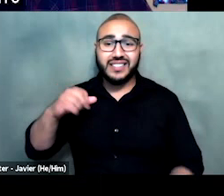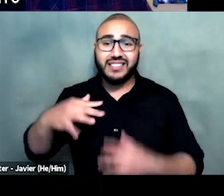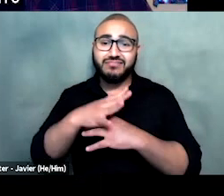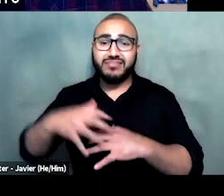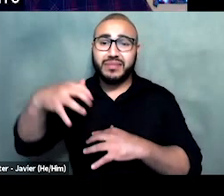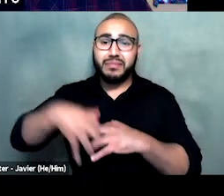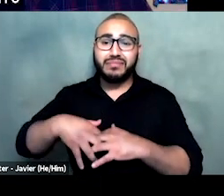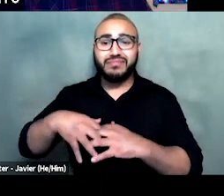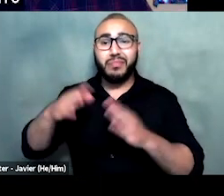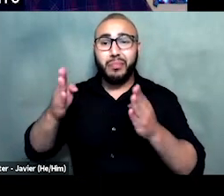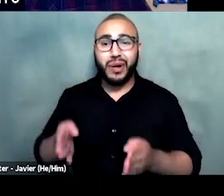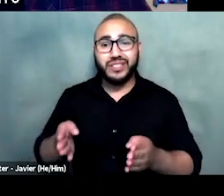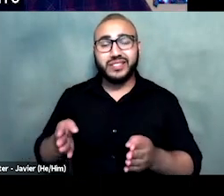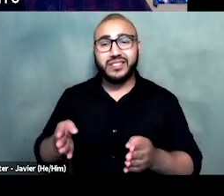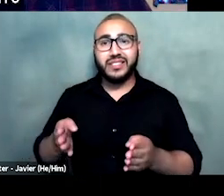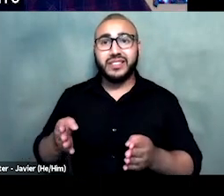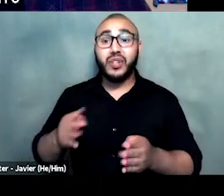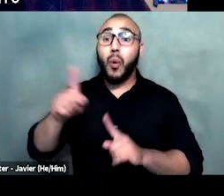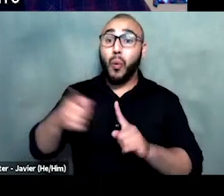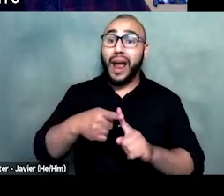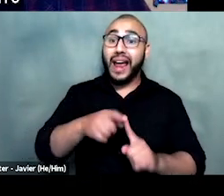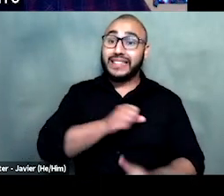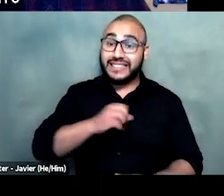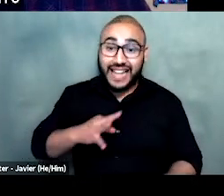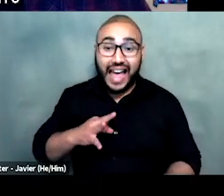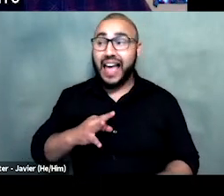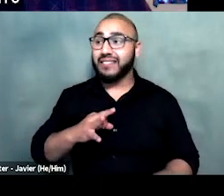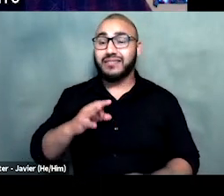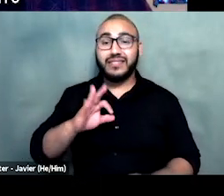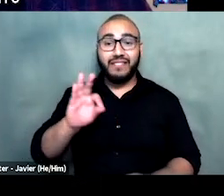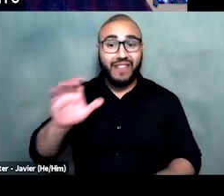so used to it, living here in the United States as an Indigenous person, that I'm kind